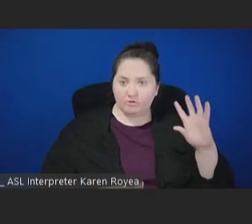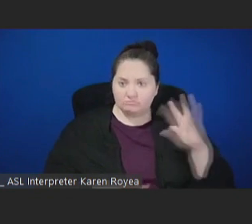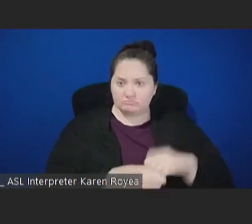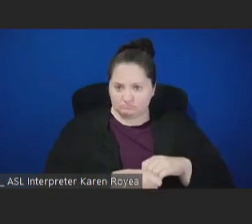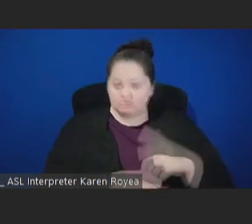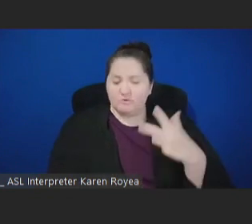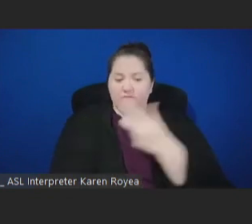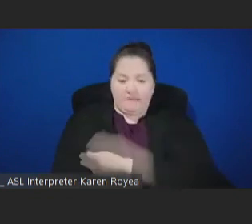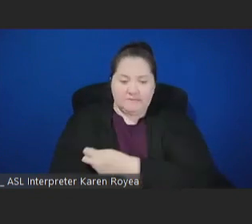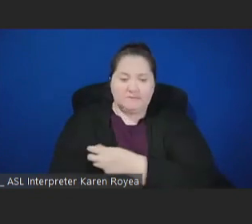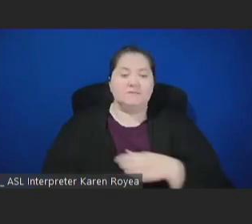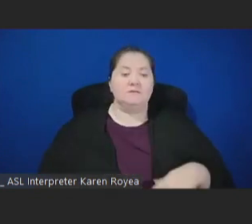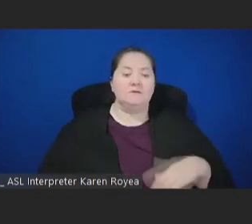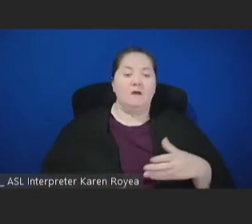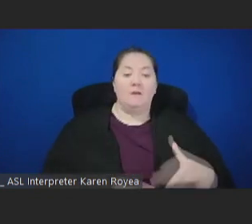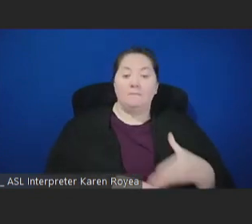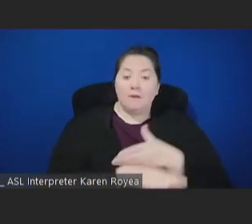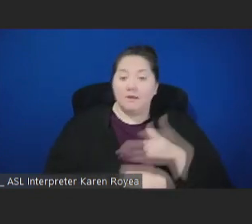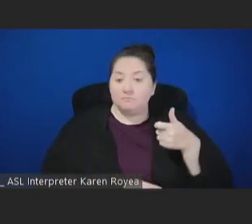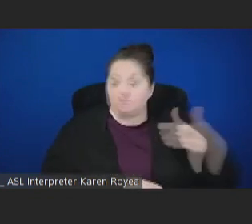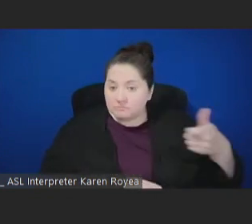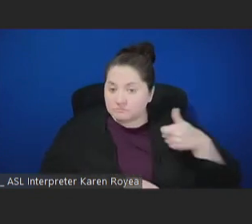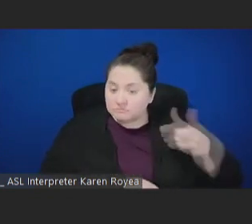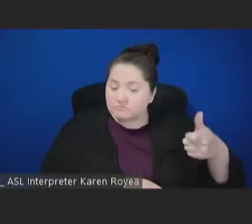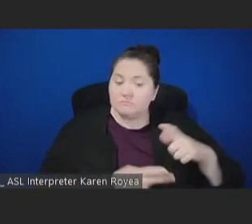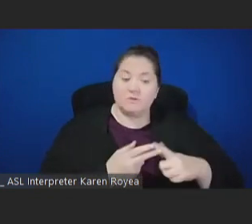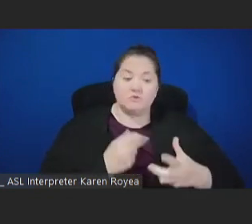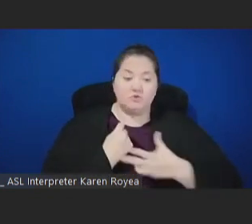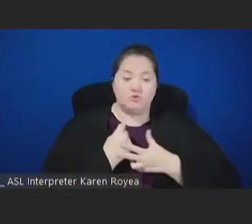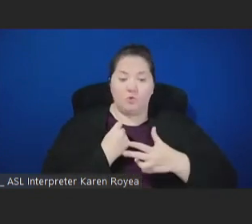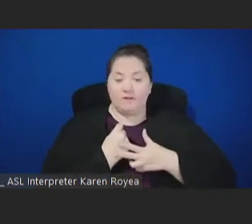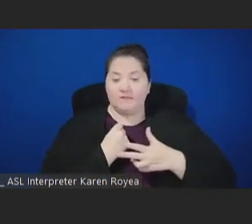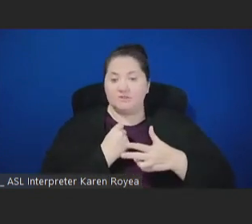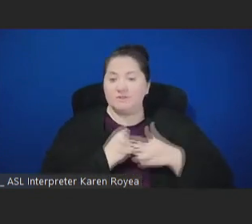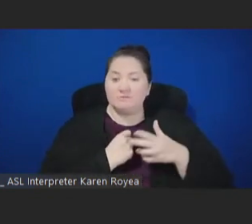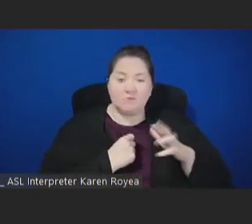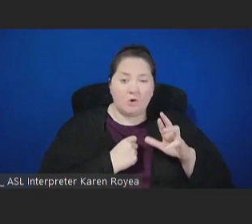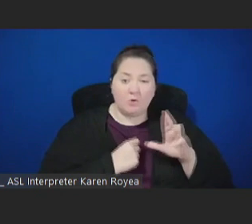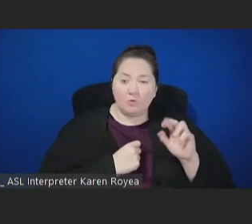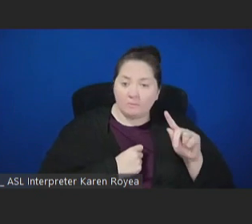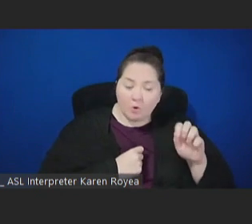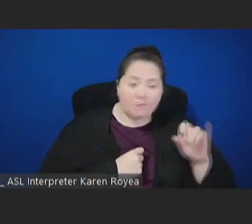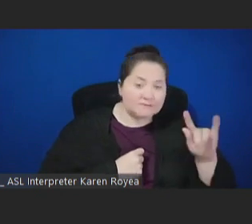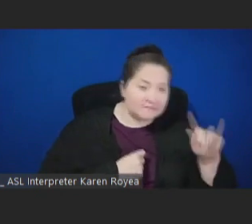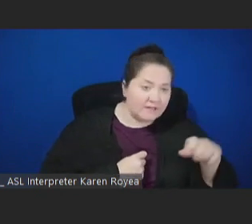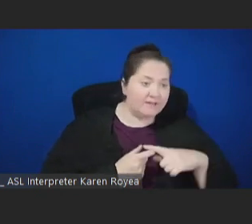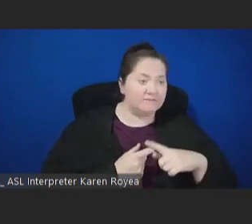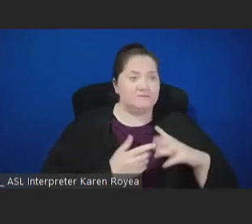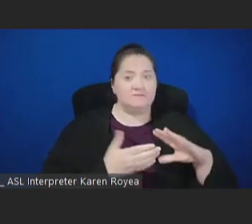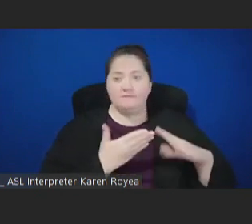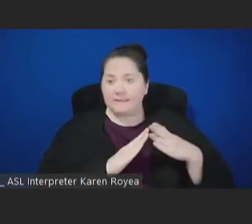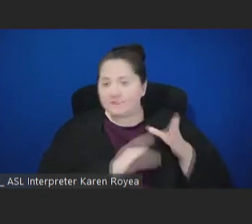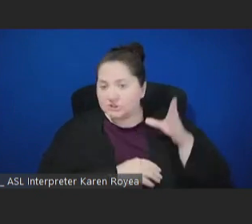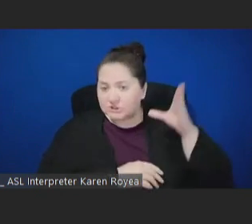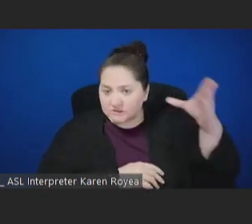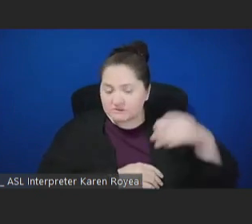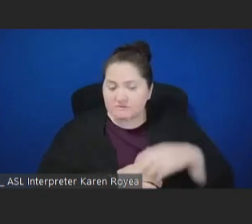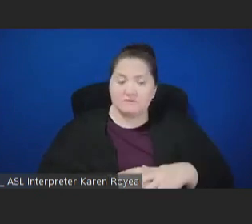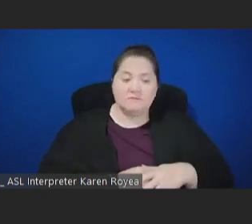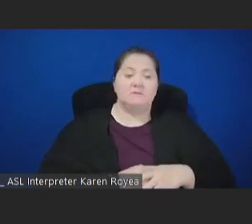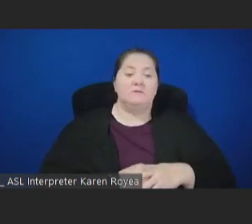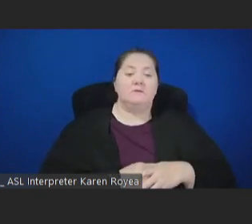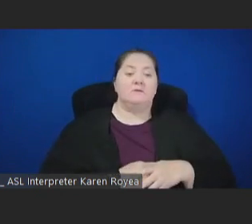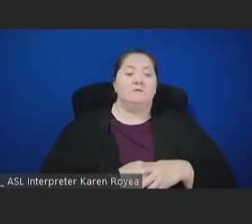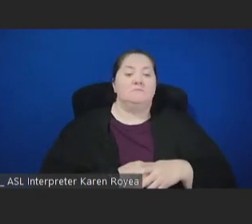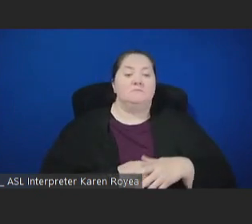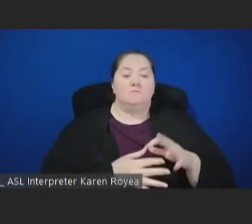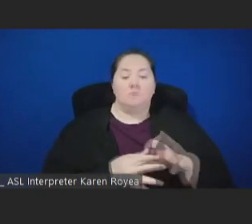storage of vaccines at remote sites and villages, Coordinating with facilities, women, infants,